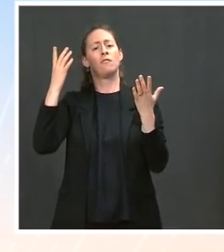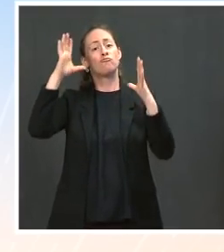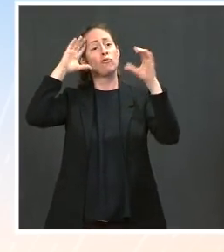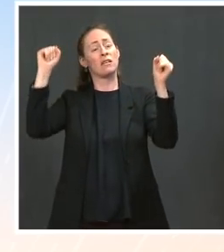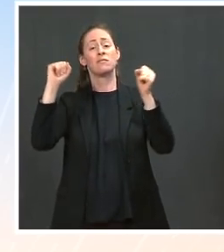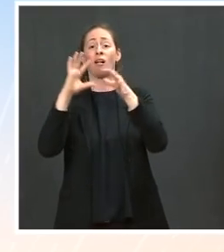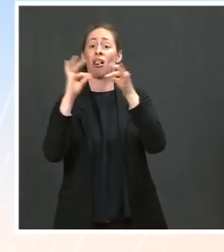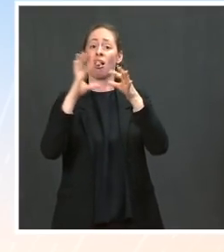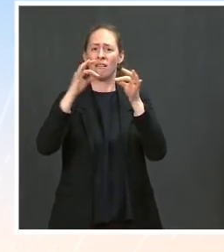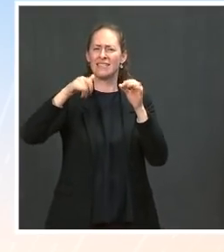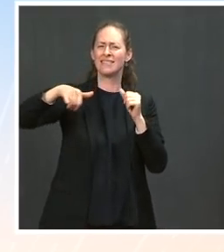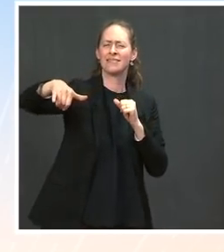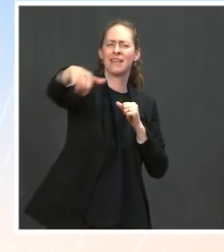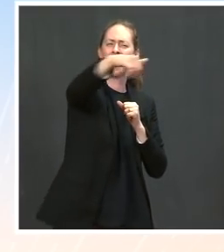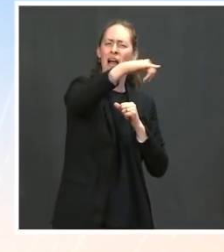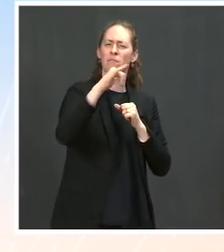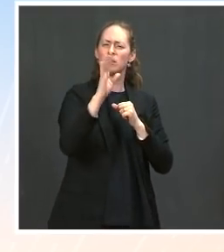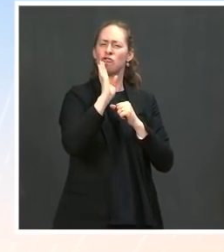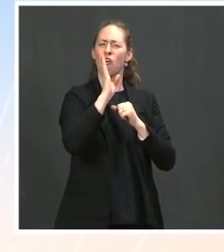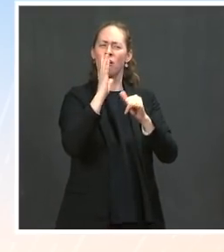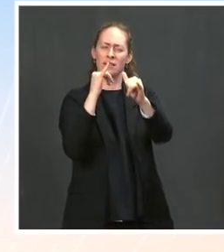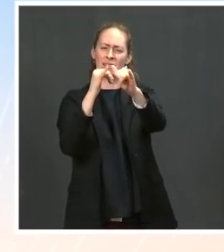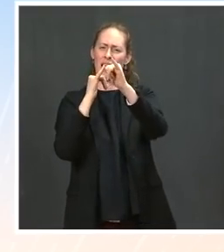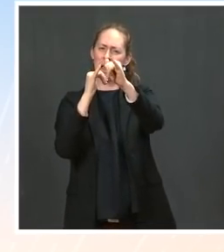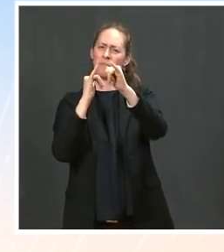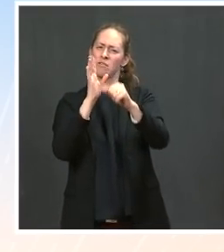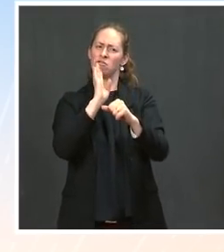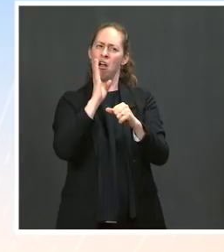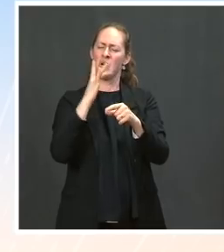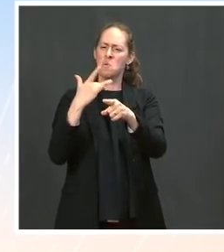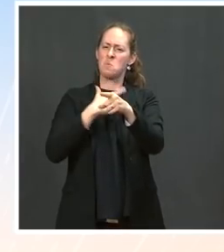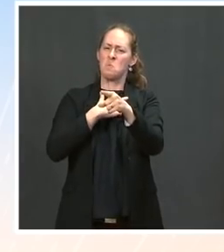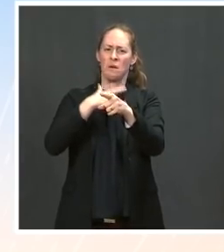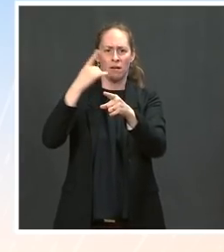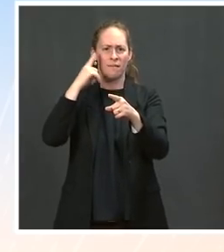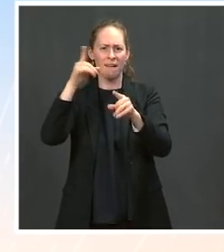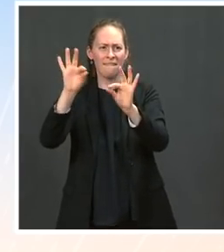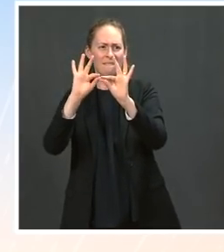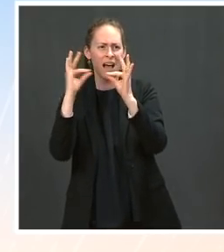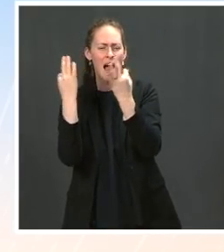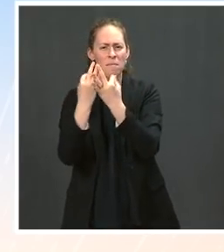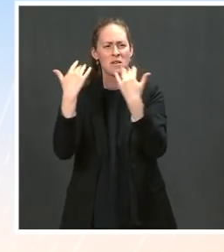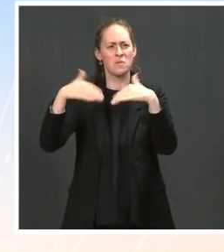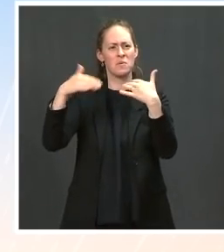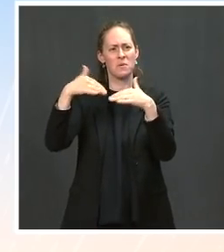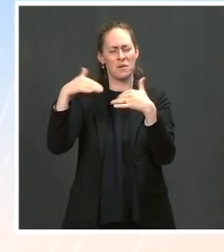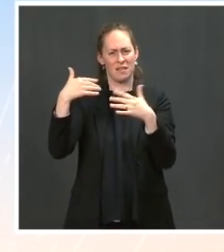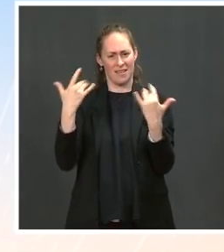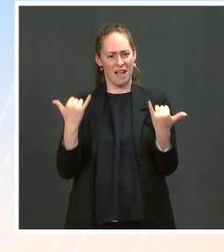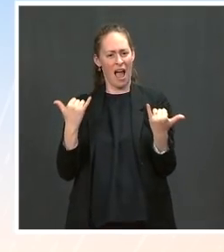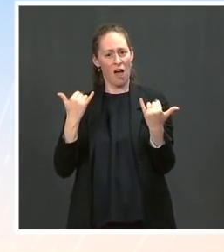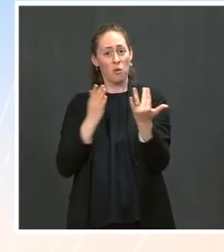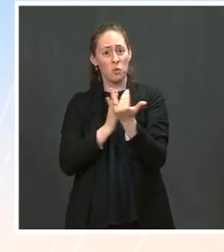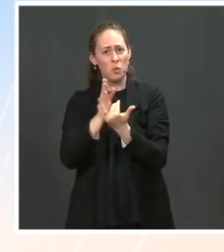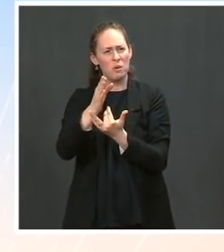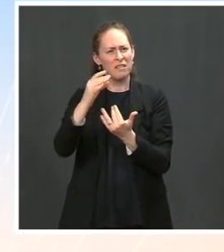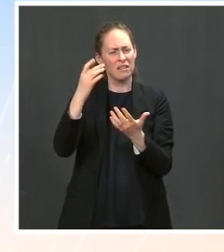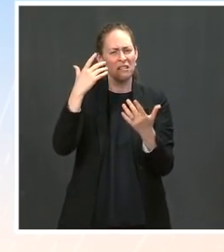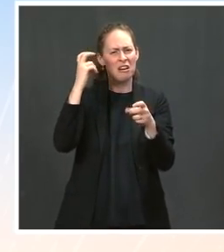which is compassion for the family, what a difficult time this is -- what a difficult time this is for many Americans across the country